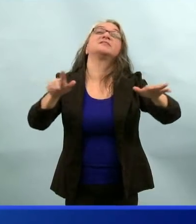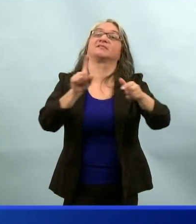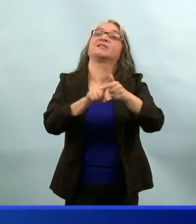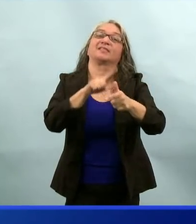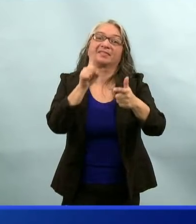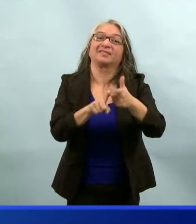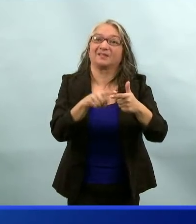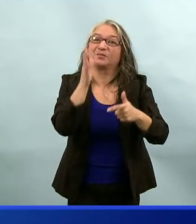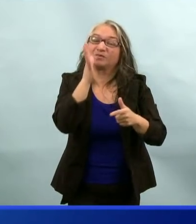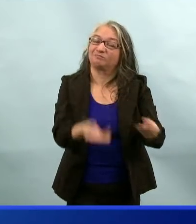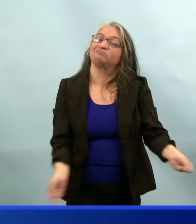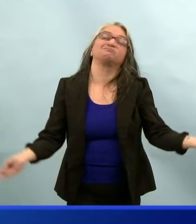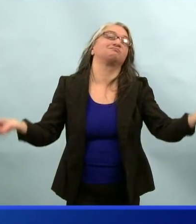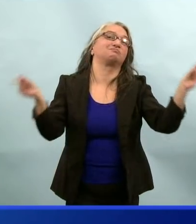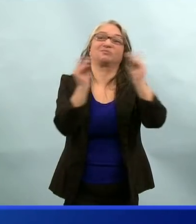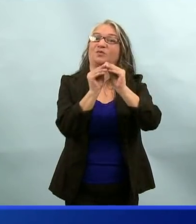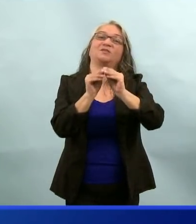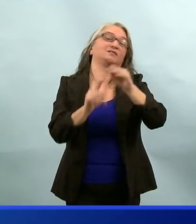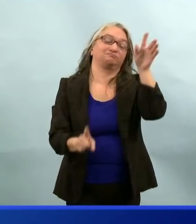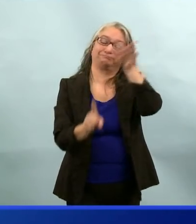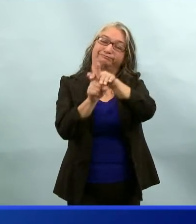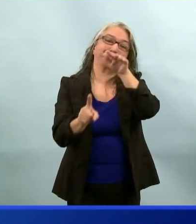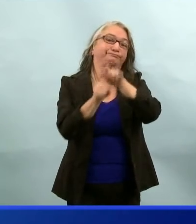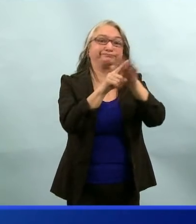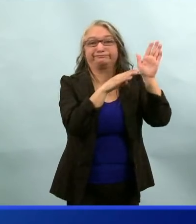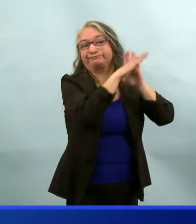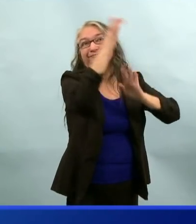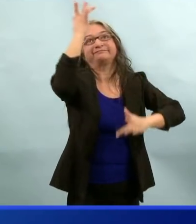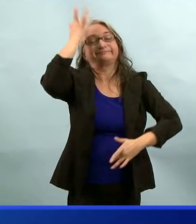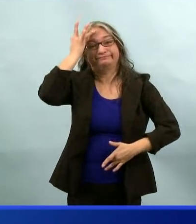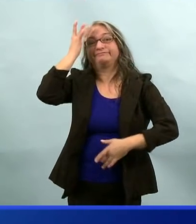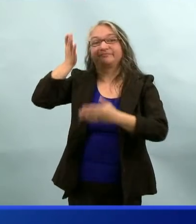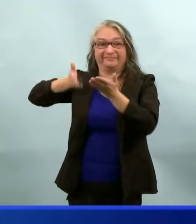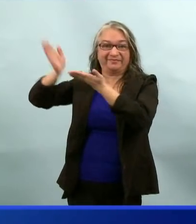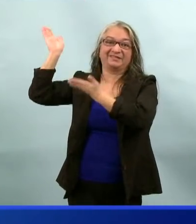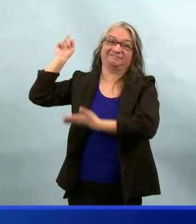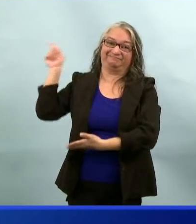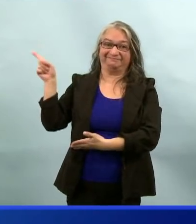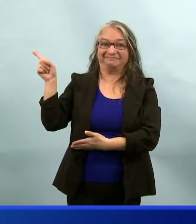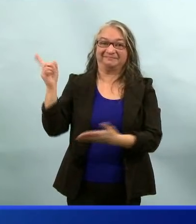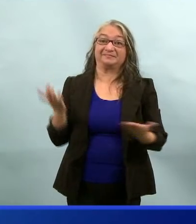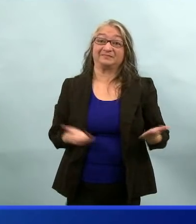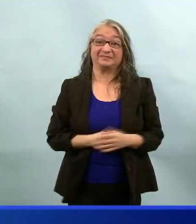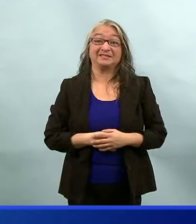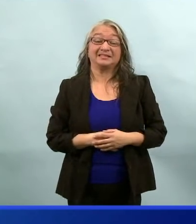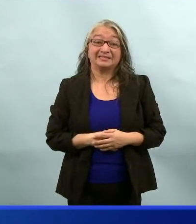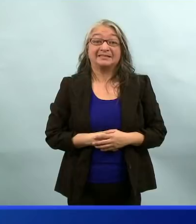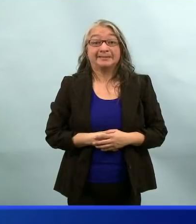donated covet cases are for the most part experiencing mild symptoms the exception remains